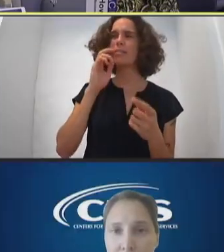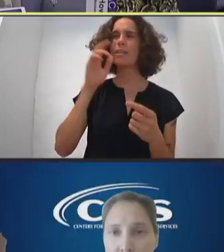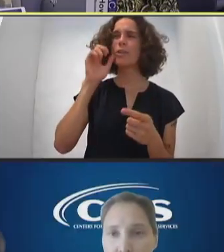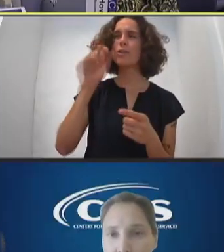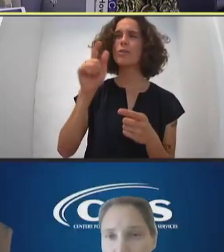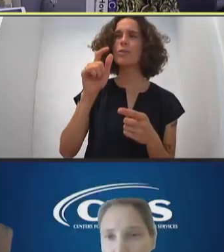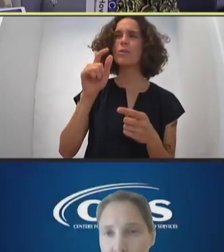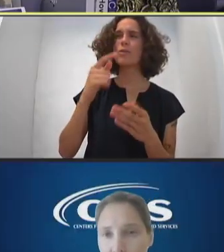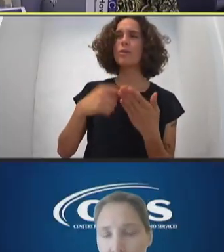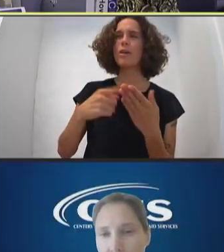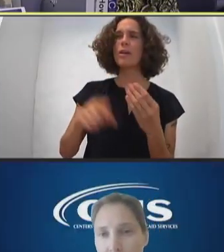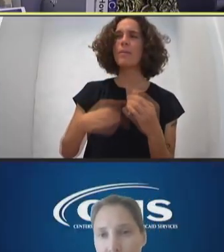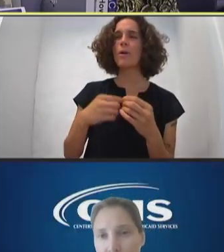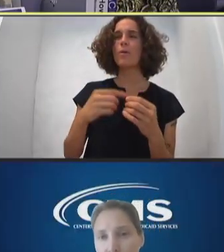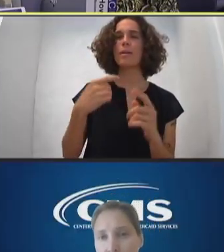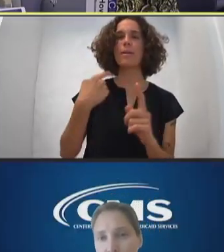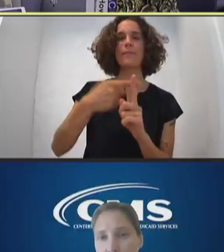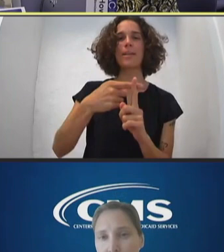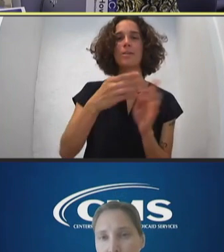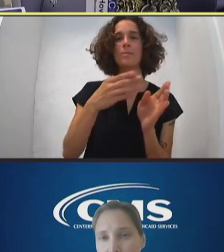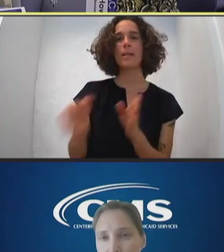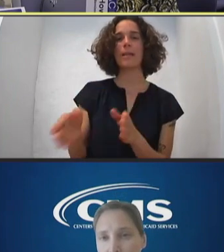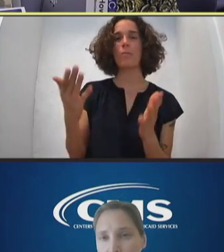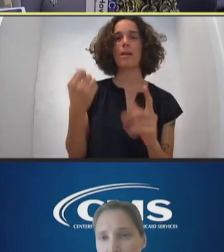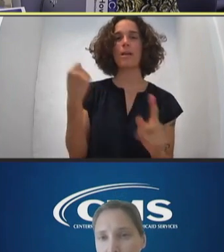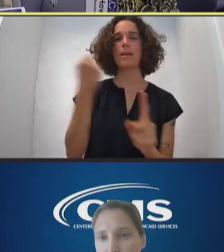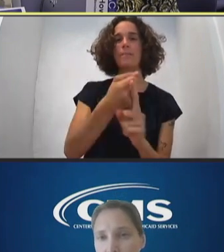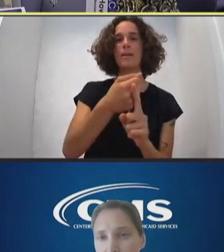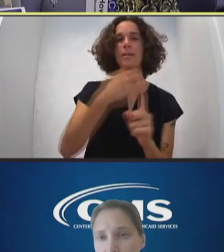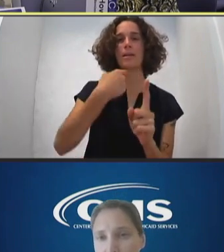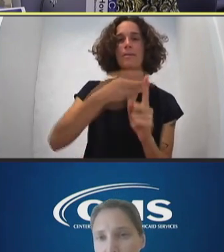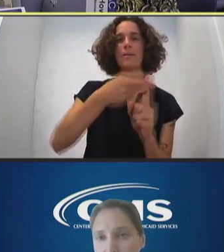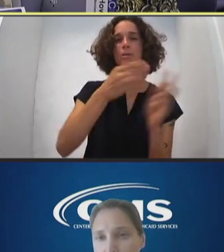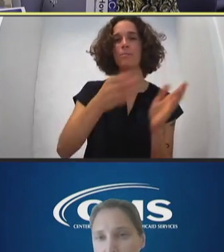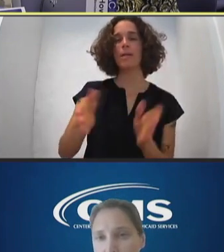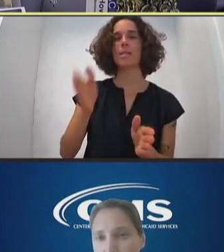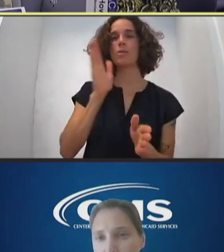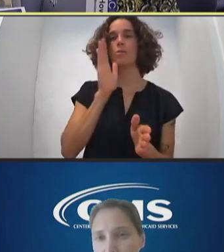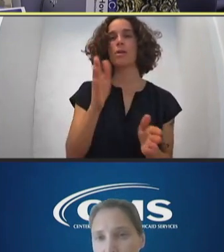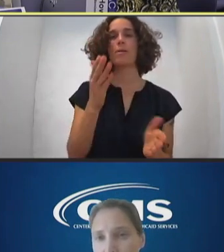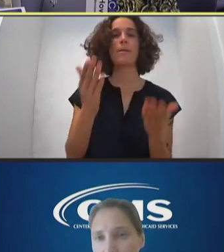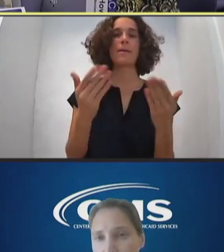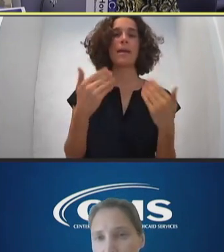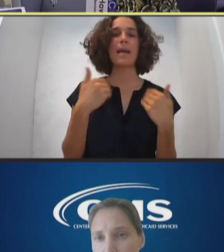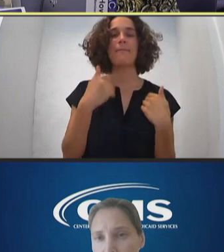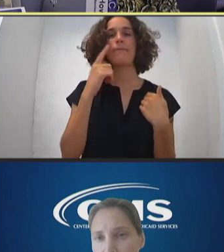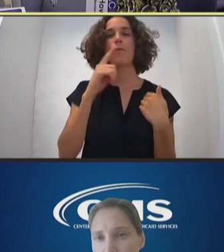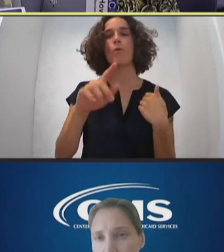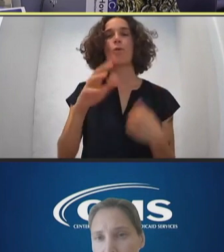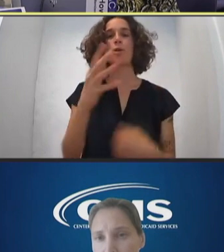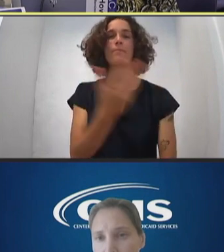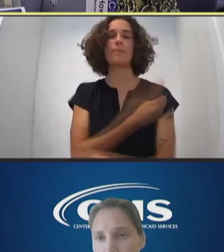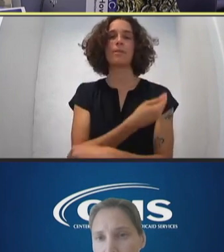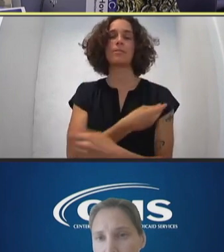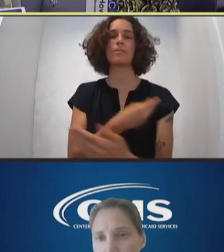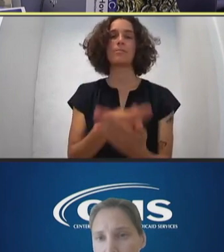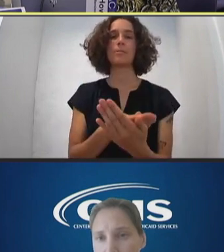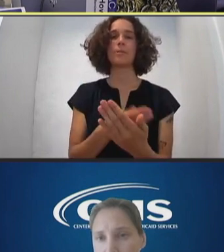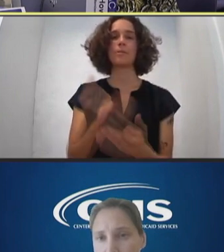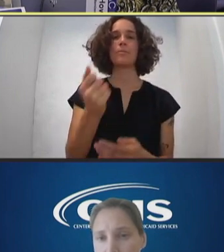and what impact Medicare Advantage Plans may have on vaccine reimbursement. My understanding